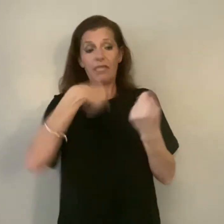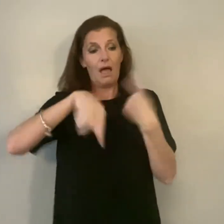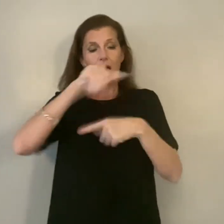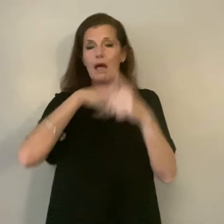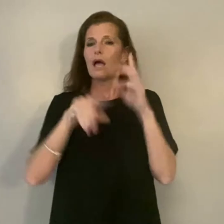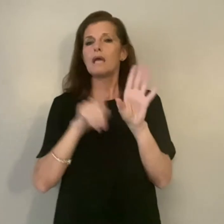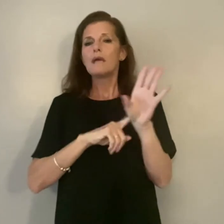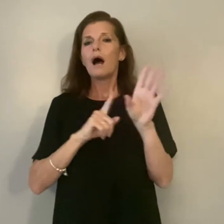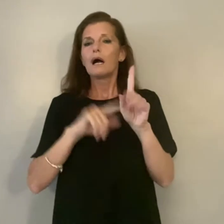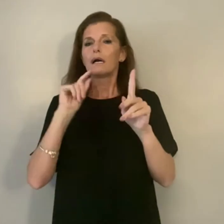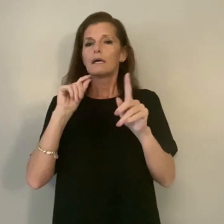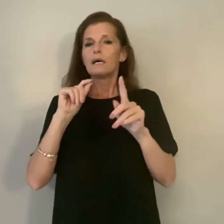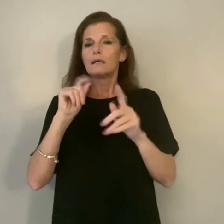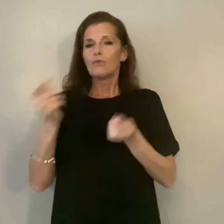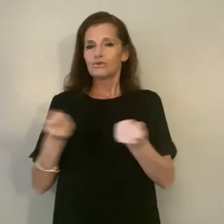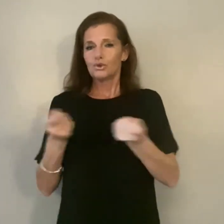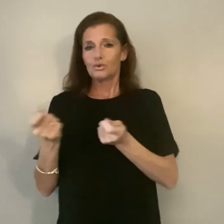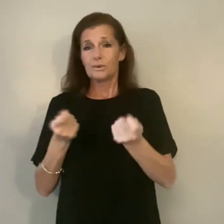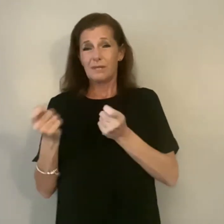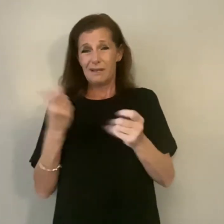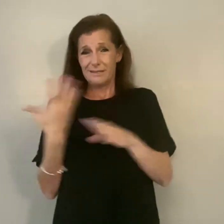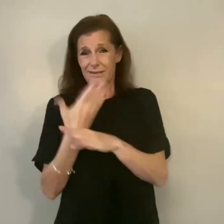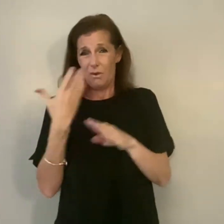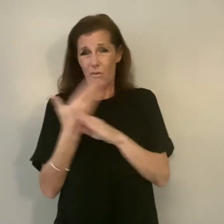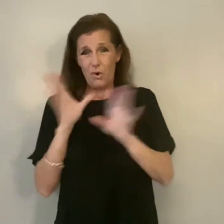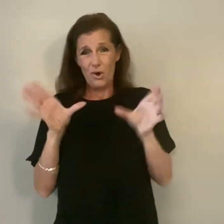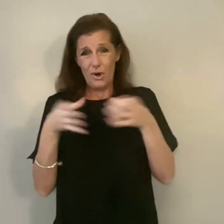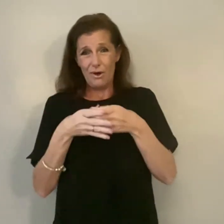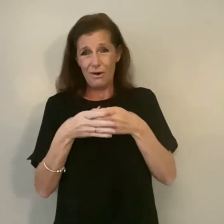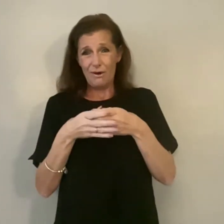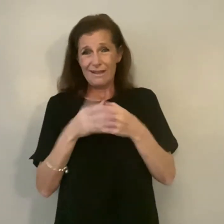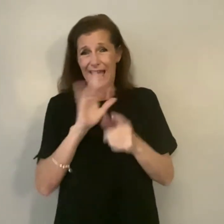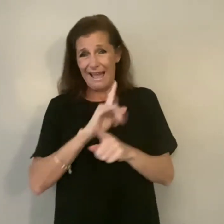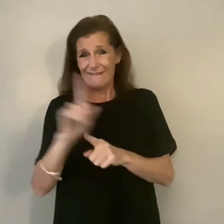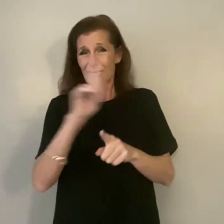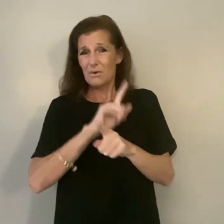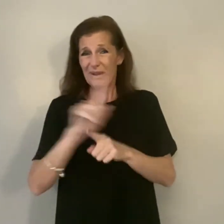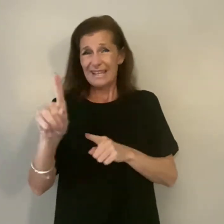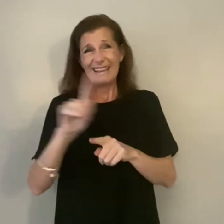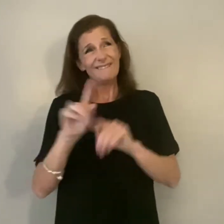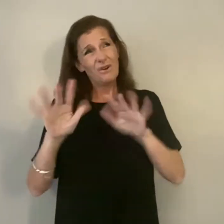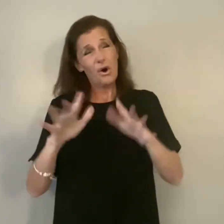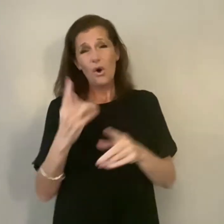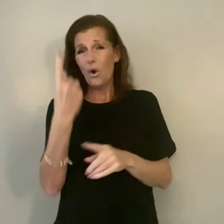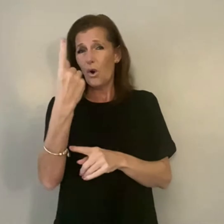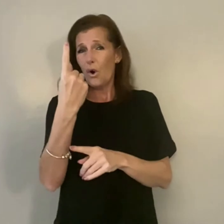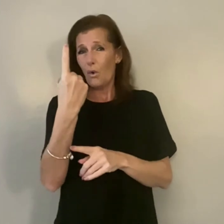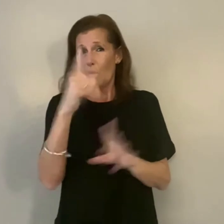young producers who were involved in a process that Sora is collaborating every week for about a year.